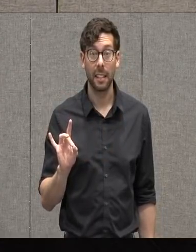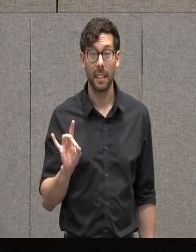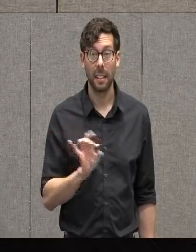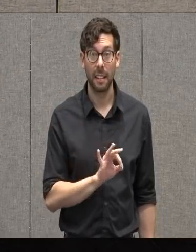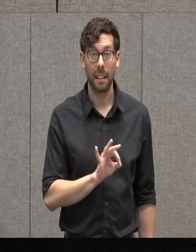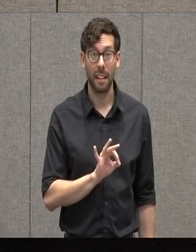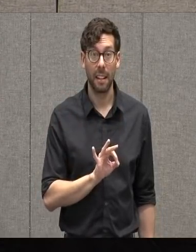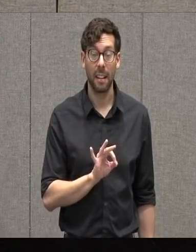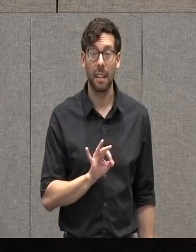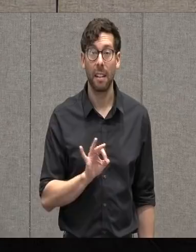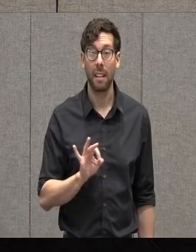nine,